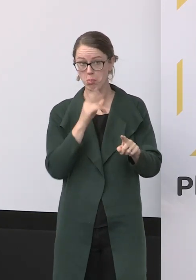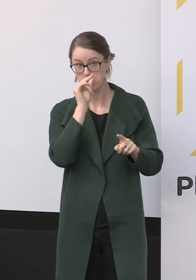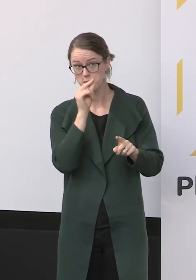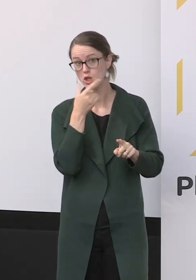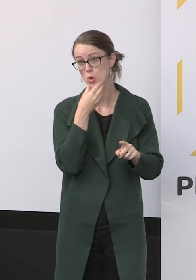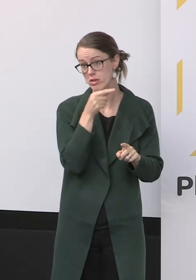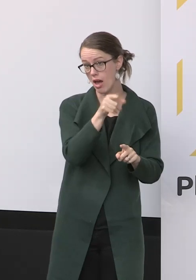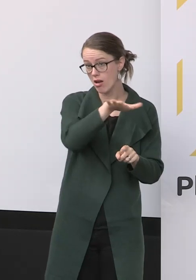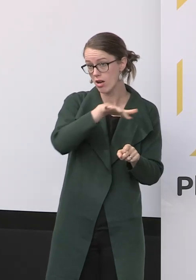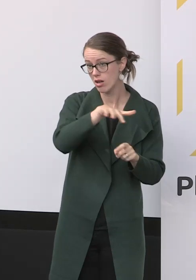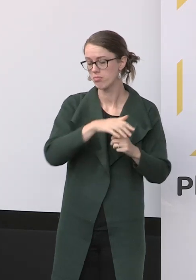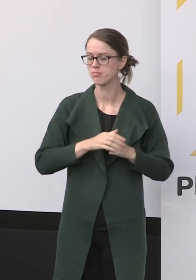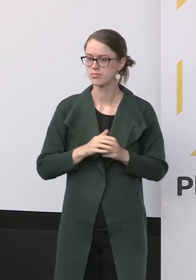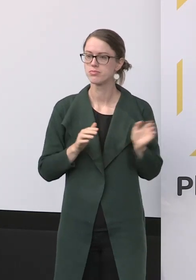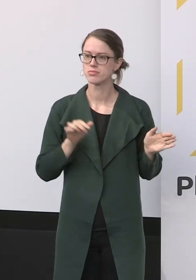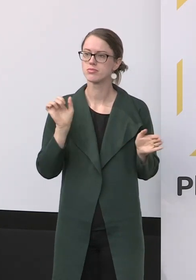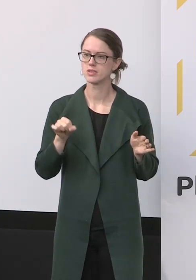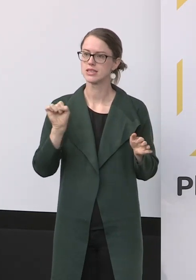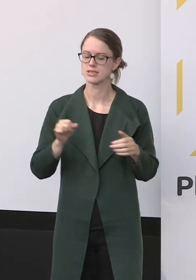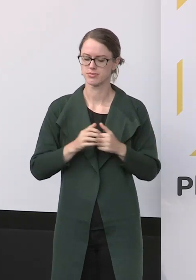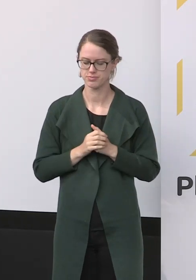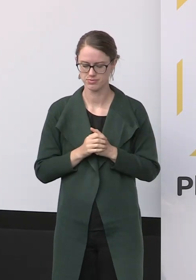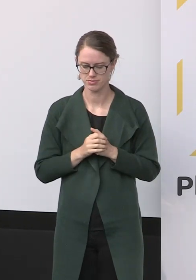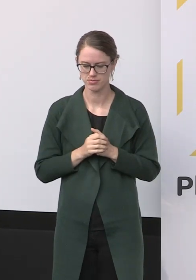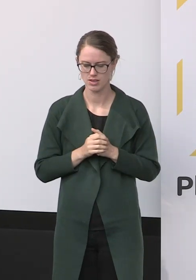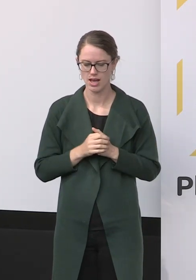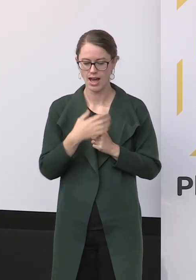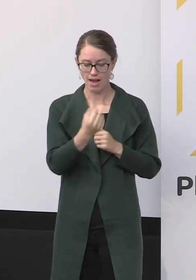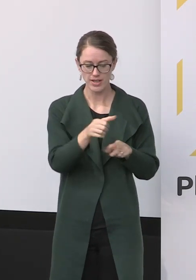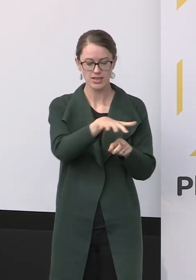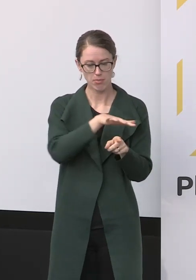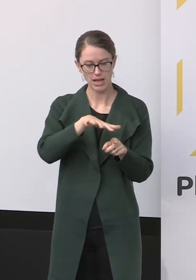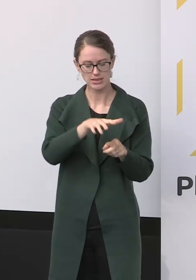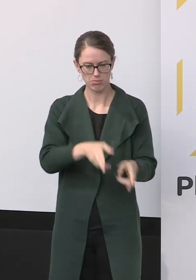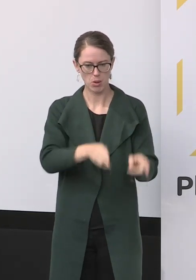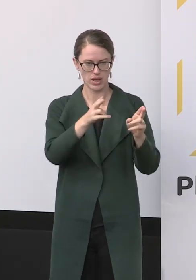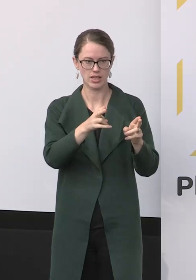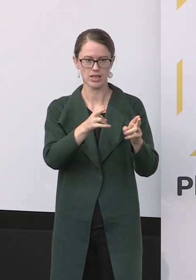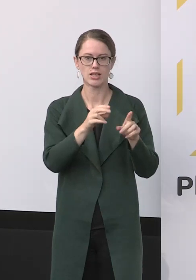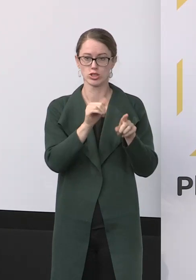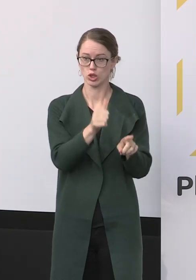you be open to expanding those systems beyond hotels to new venues?